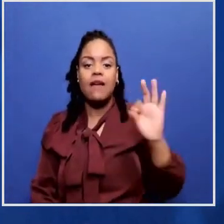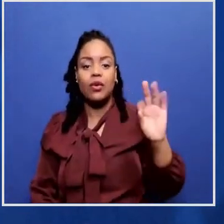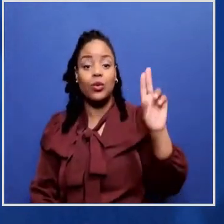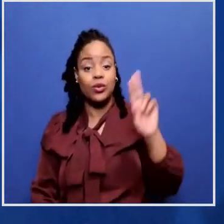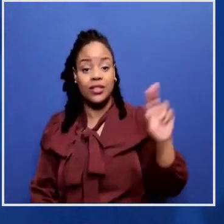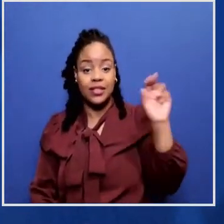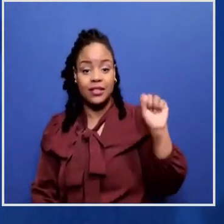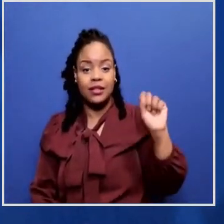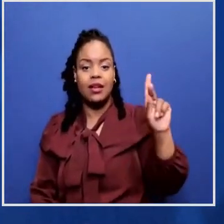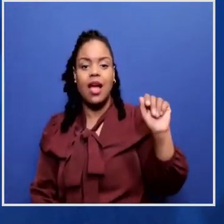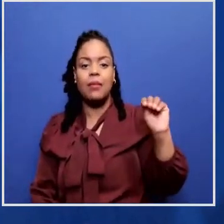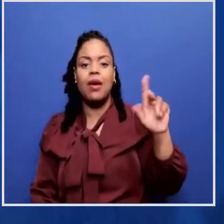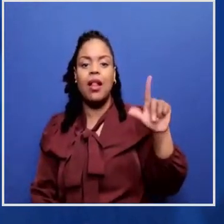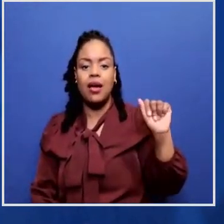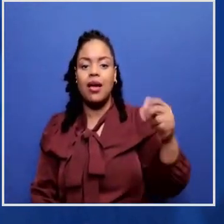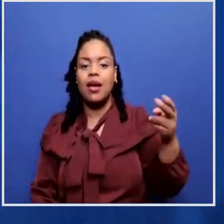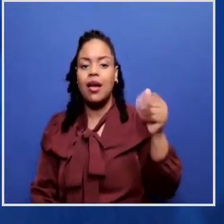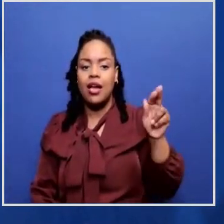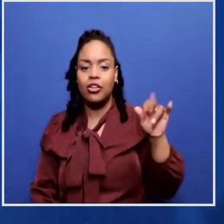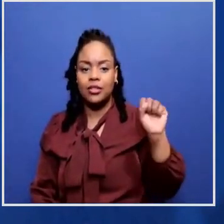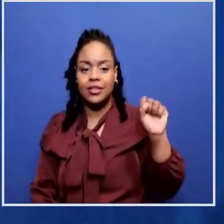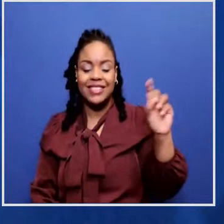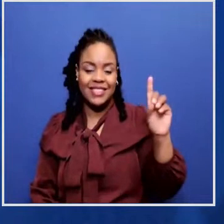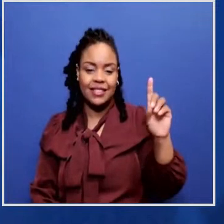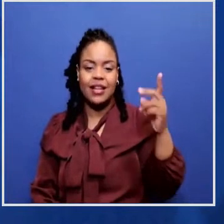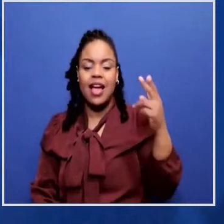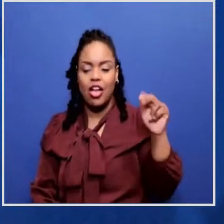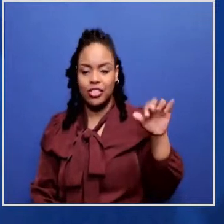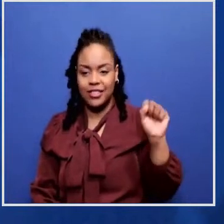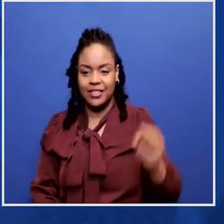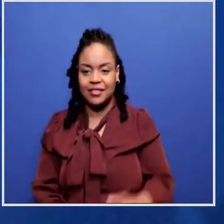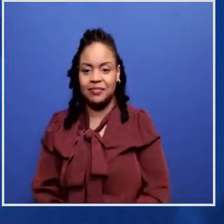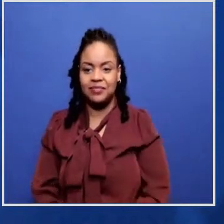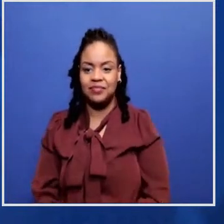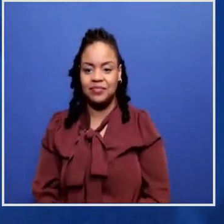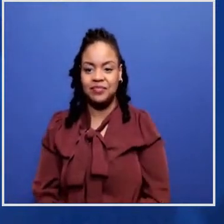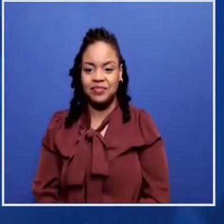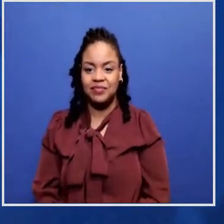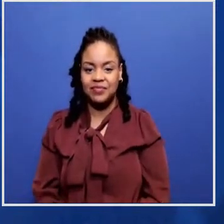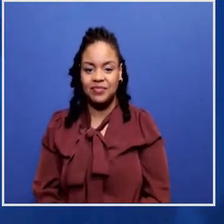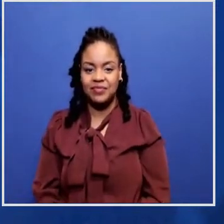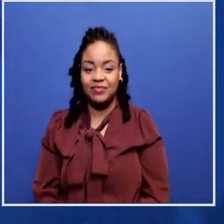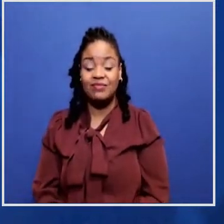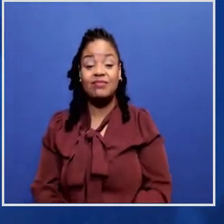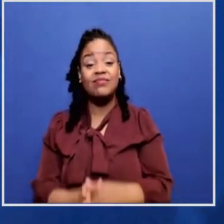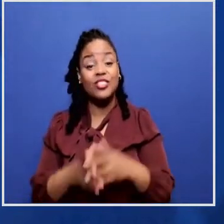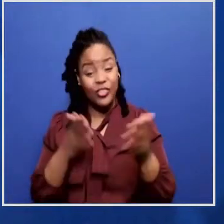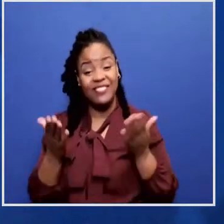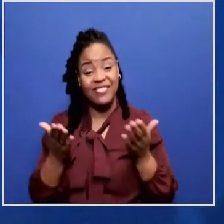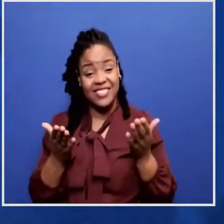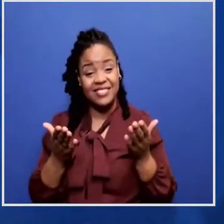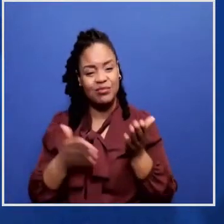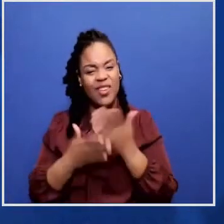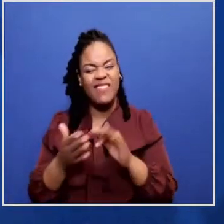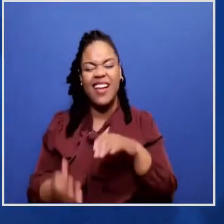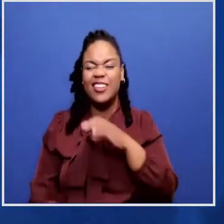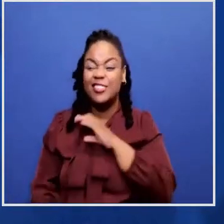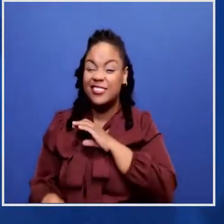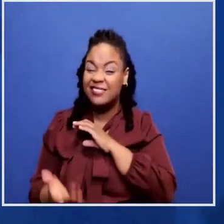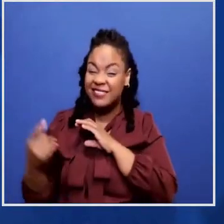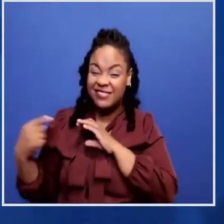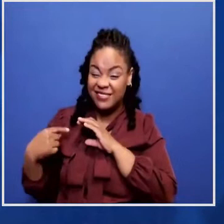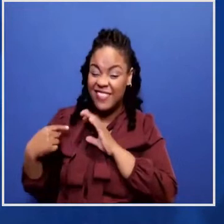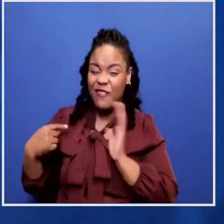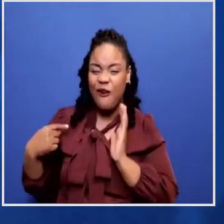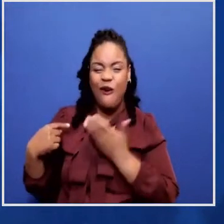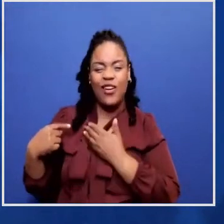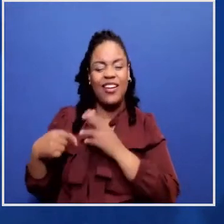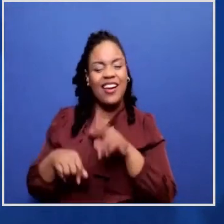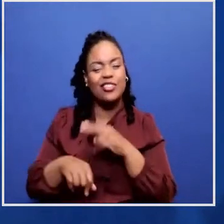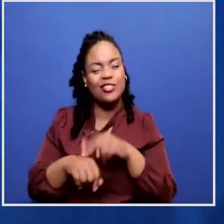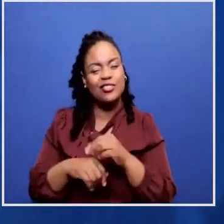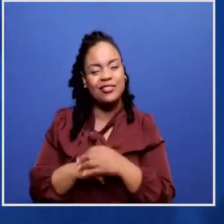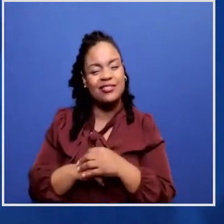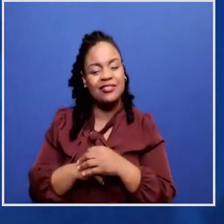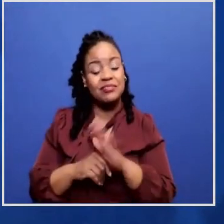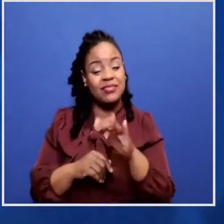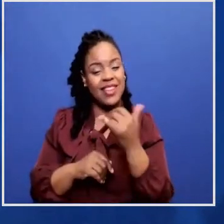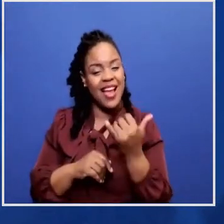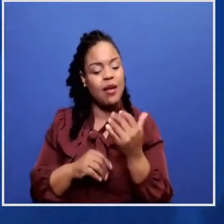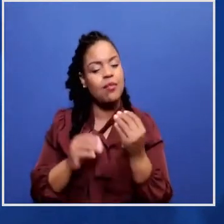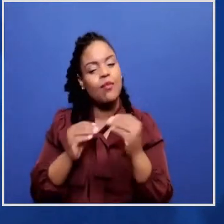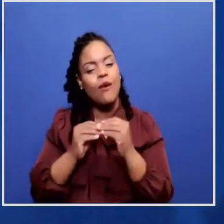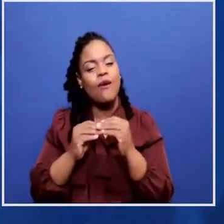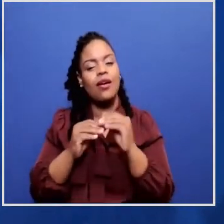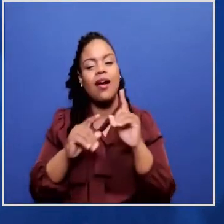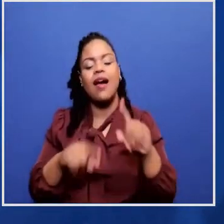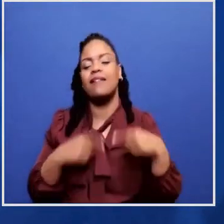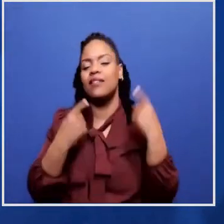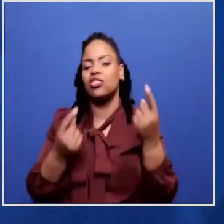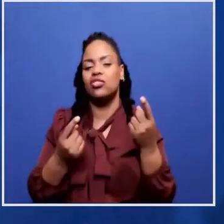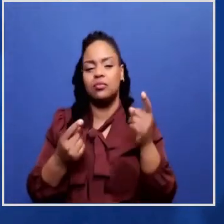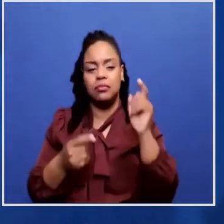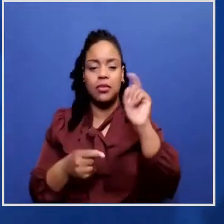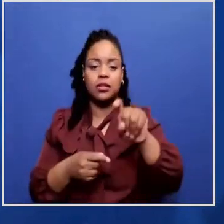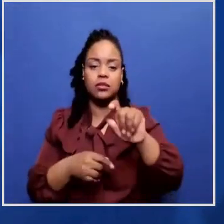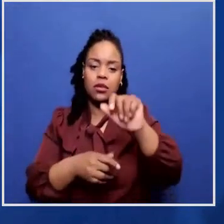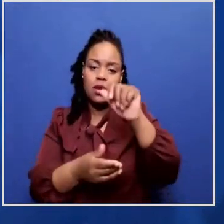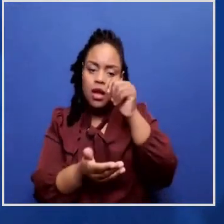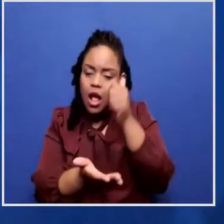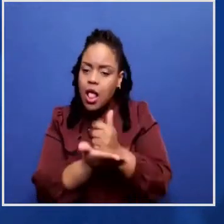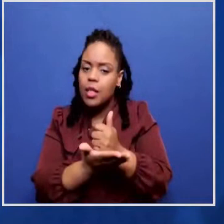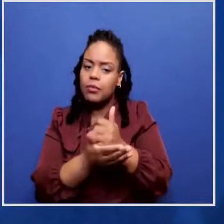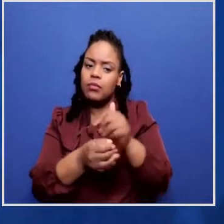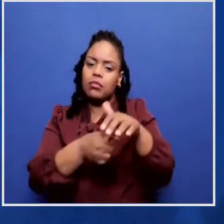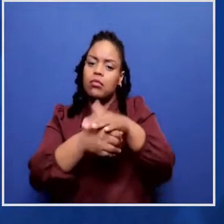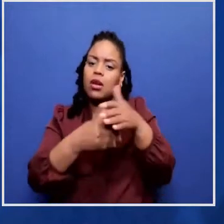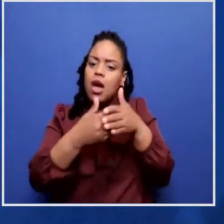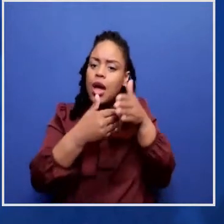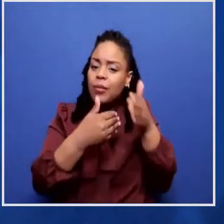PRESIDENT OF THE UNITED STATES,